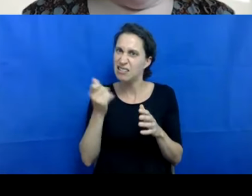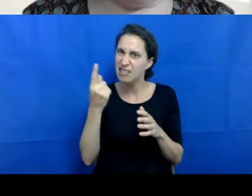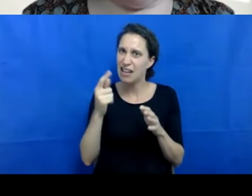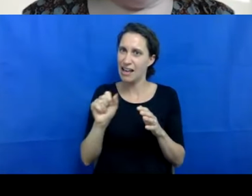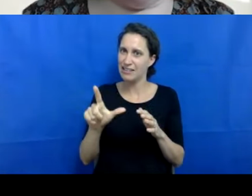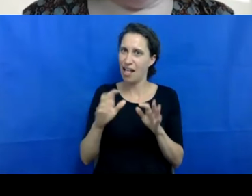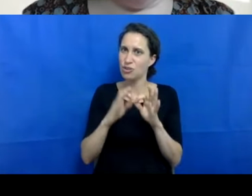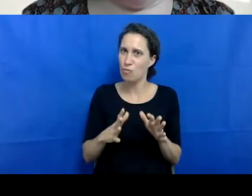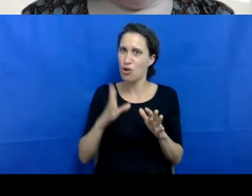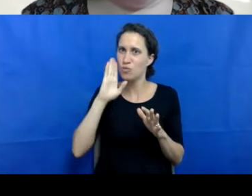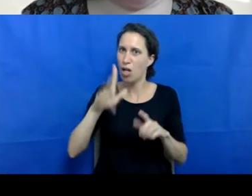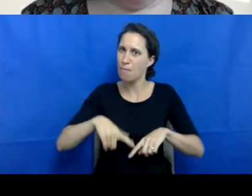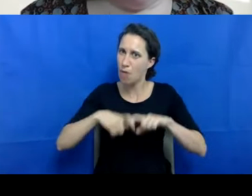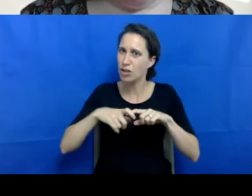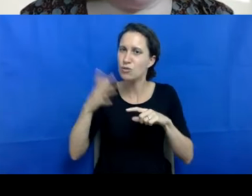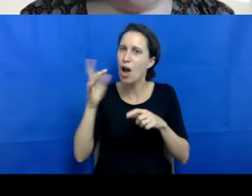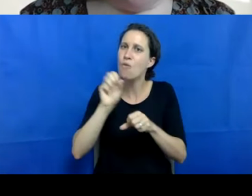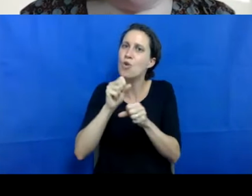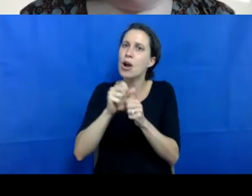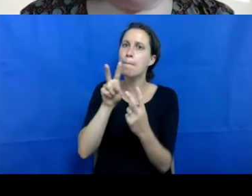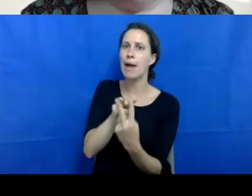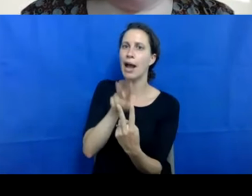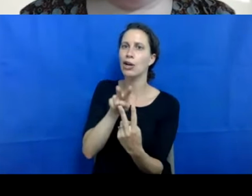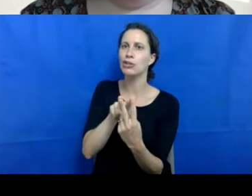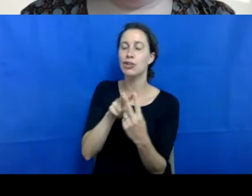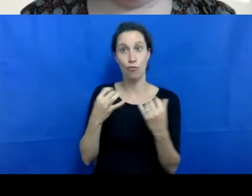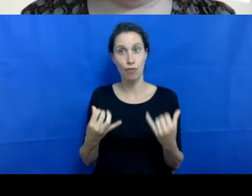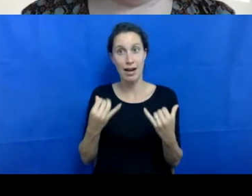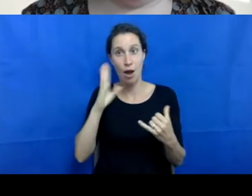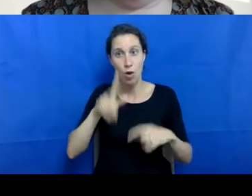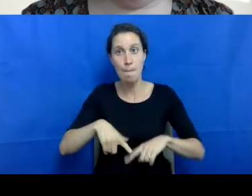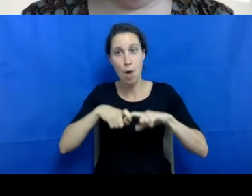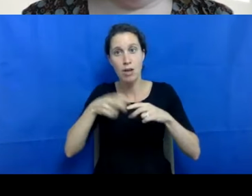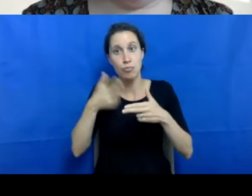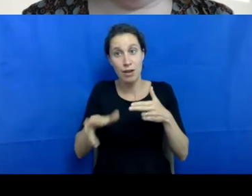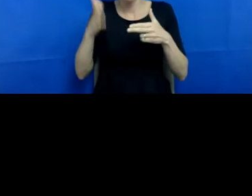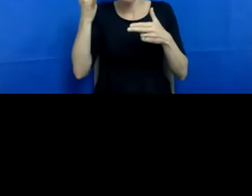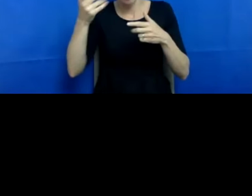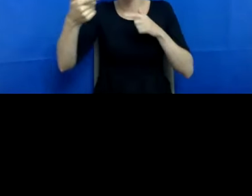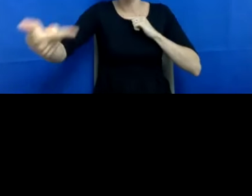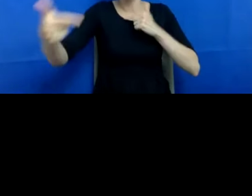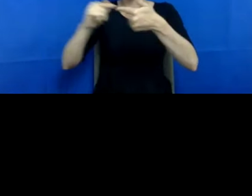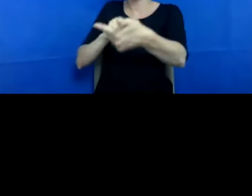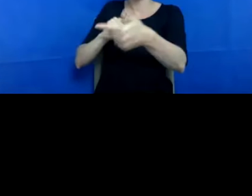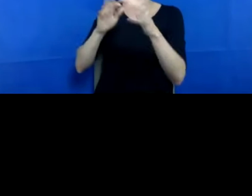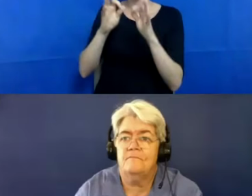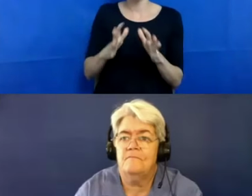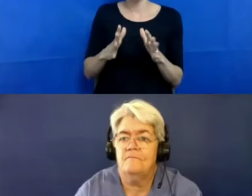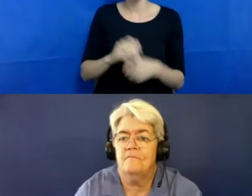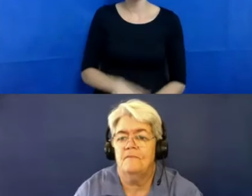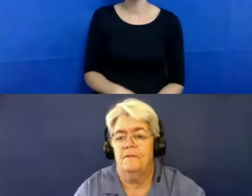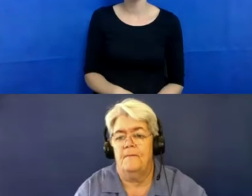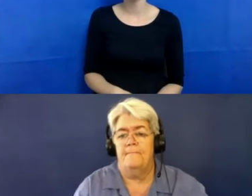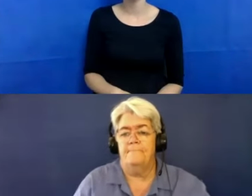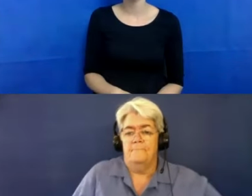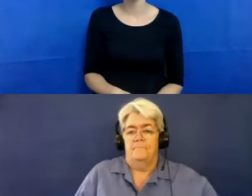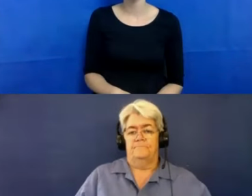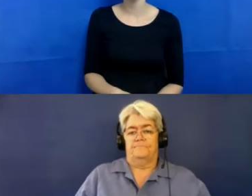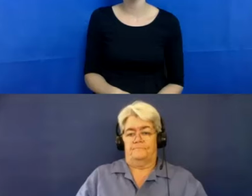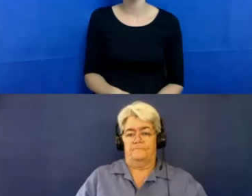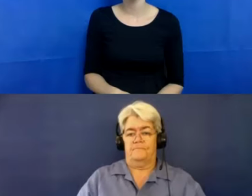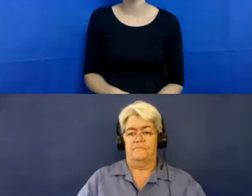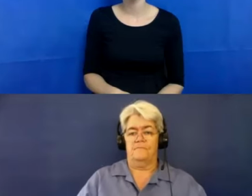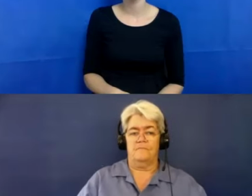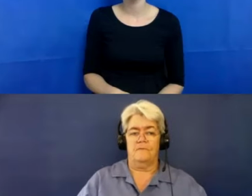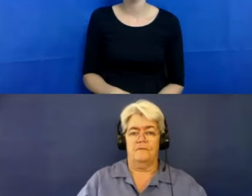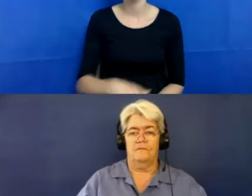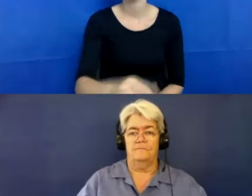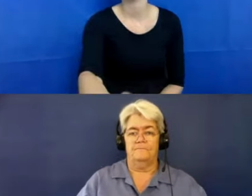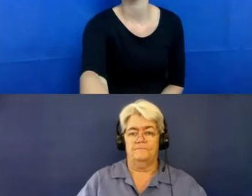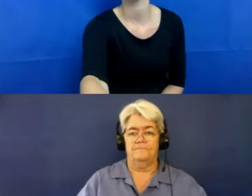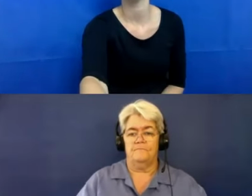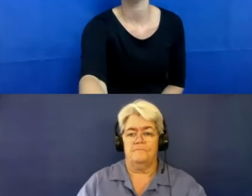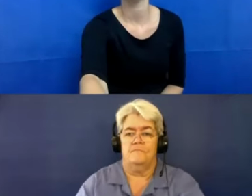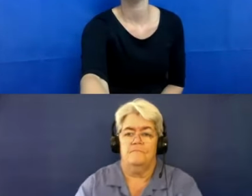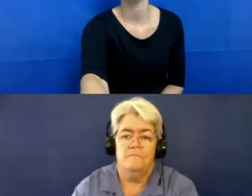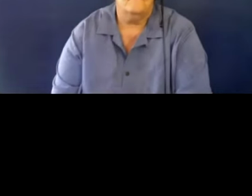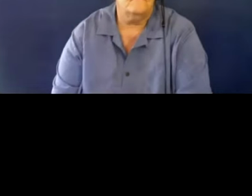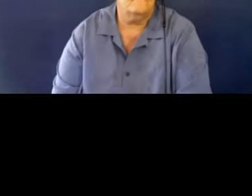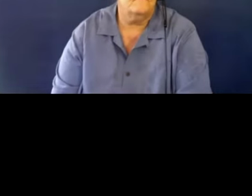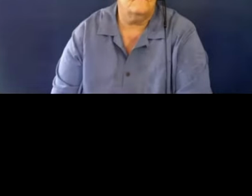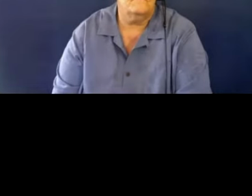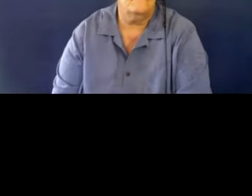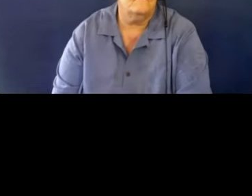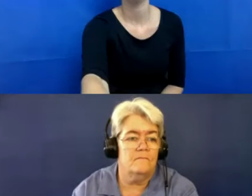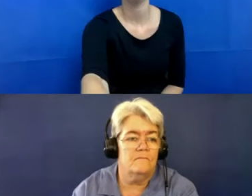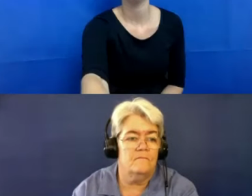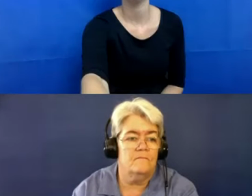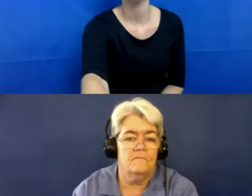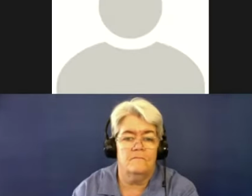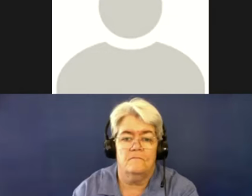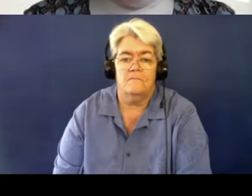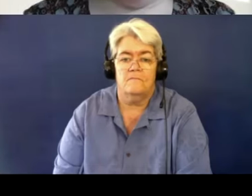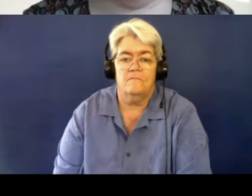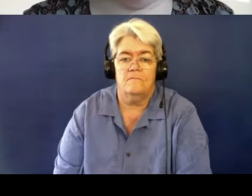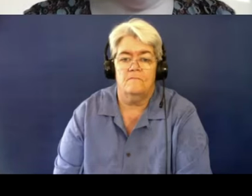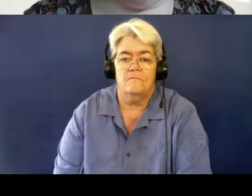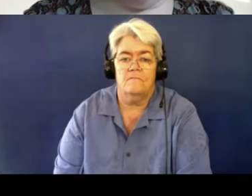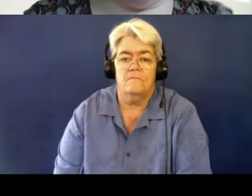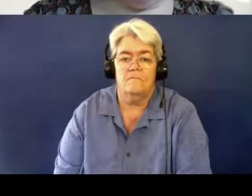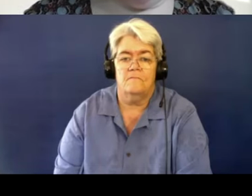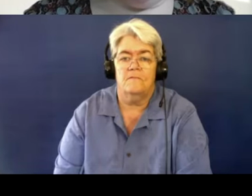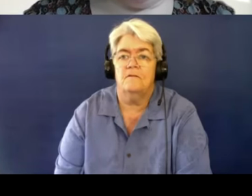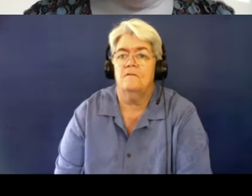We are actually going to take a brief pause right now to change interpreters.